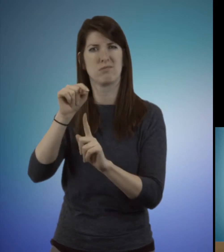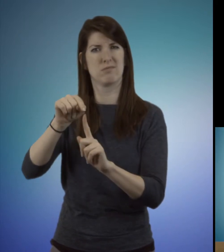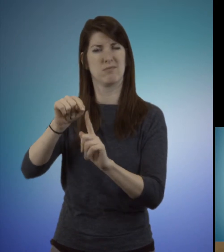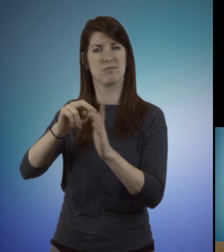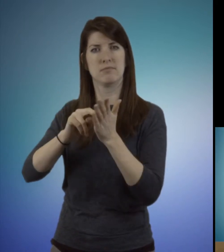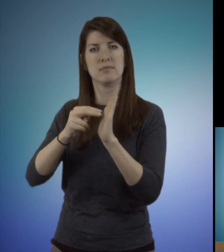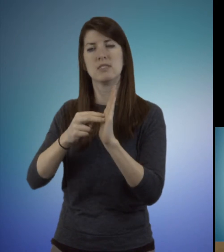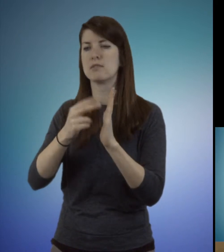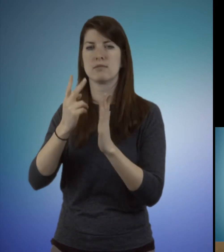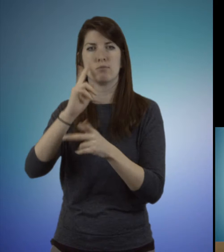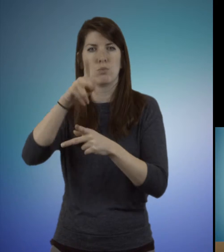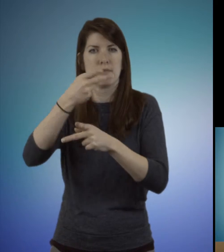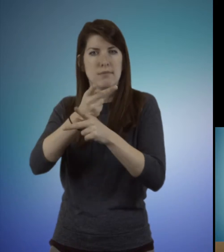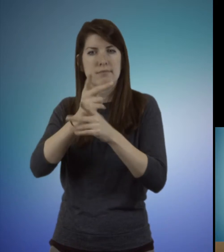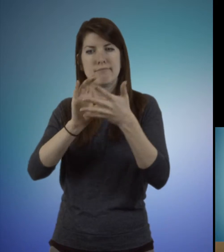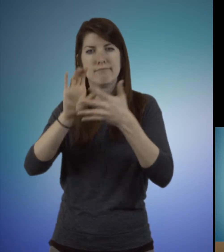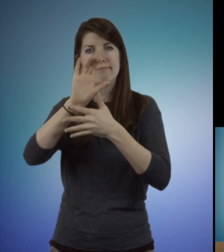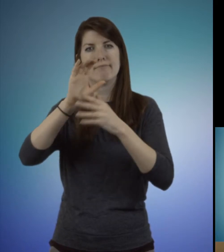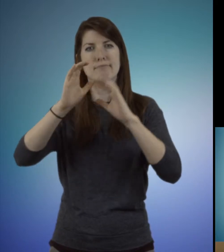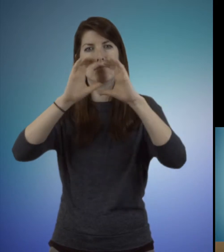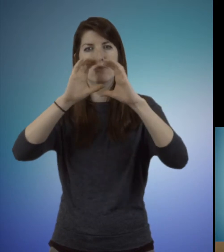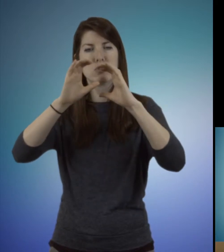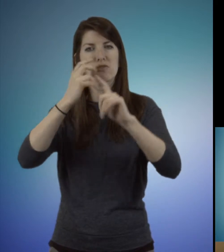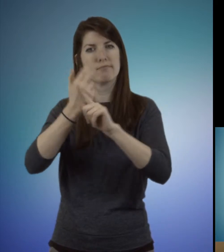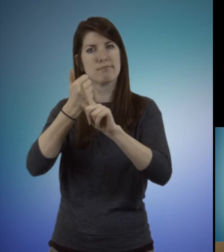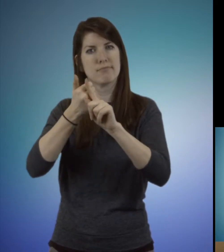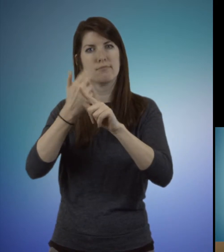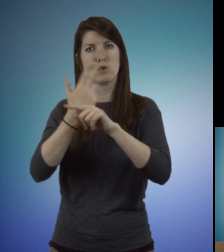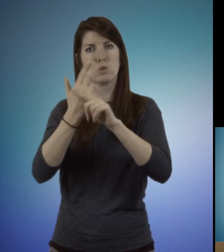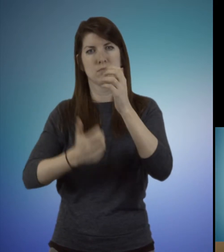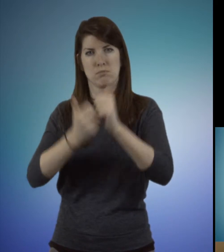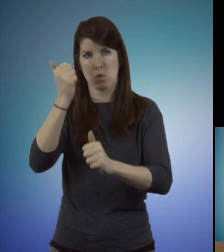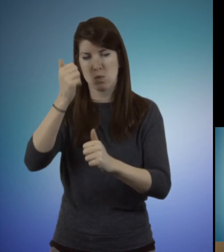And this refers to what mode of communication your child uses the most.